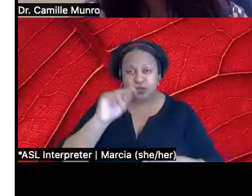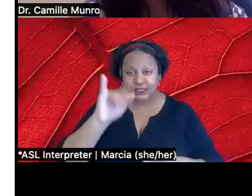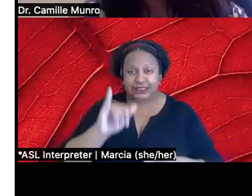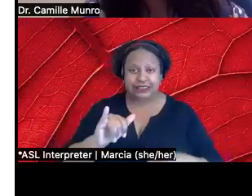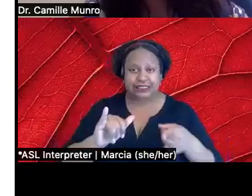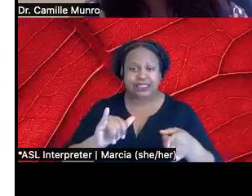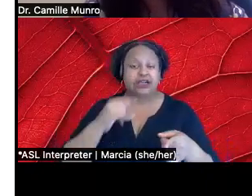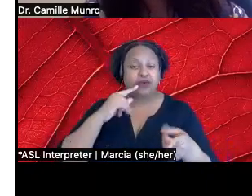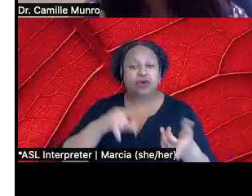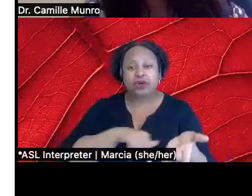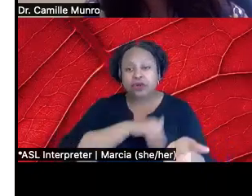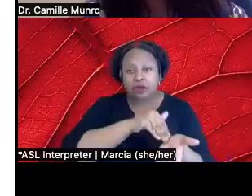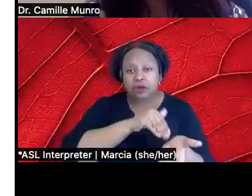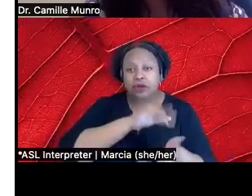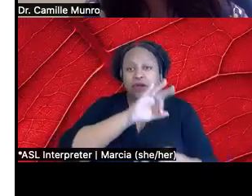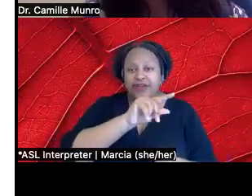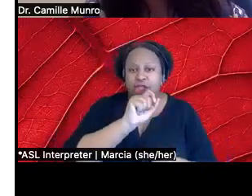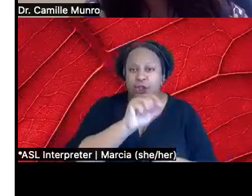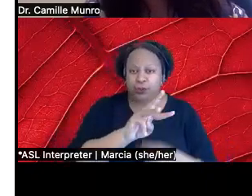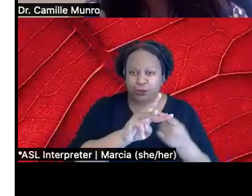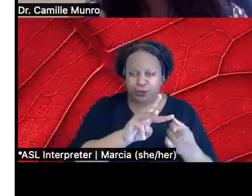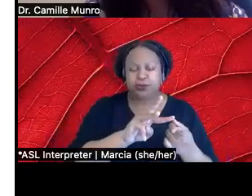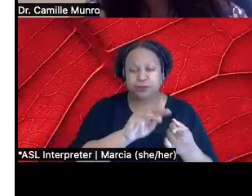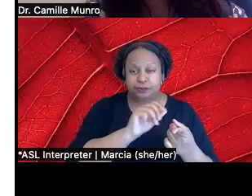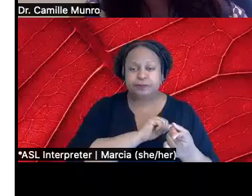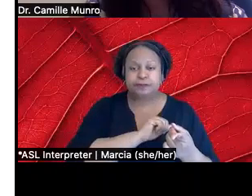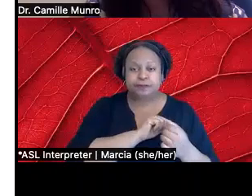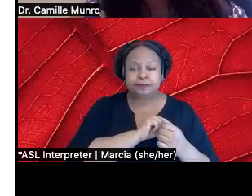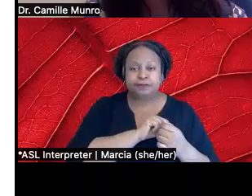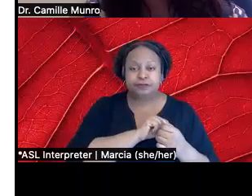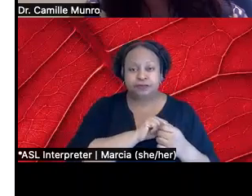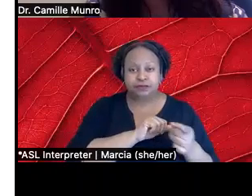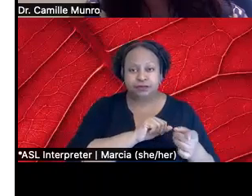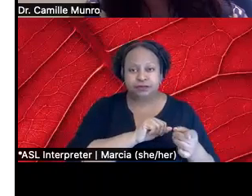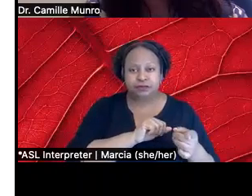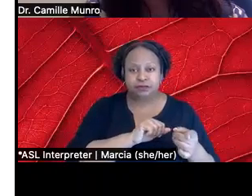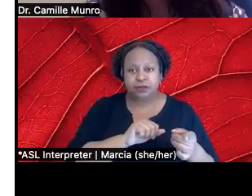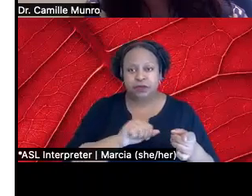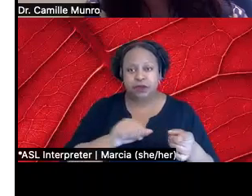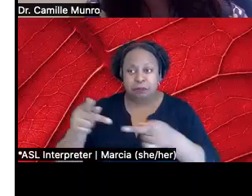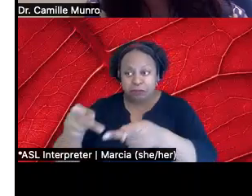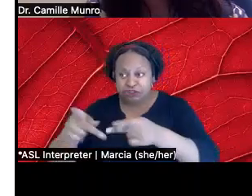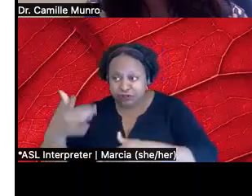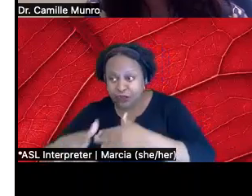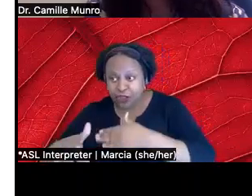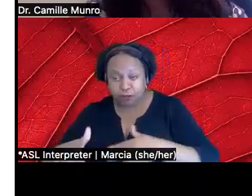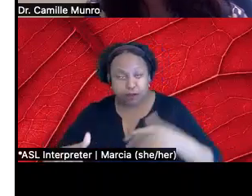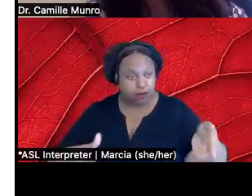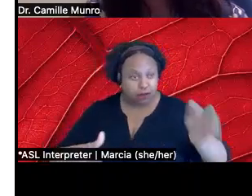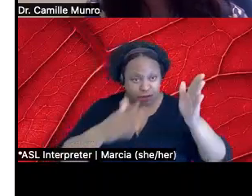And the questions that were originally being asked were so outdated